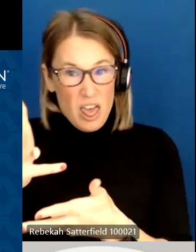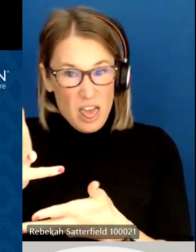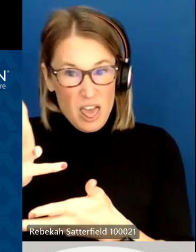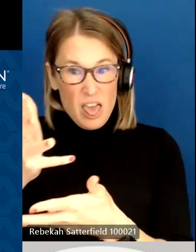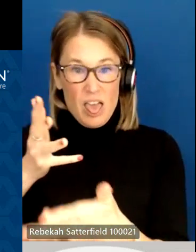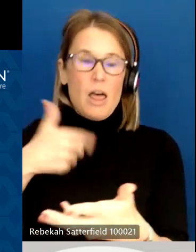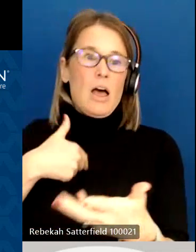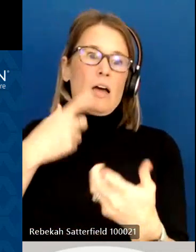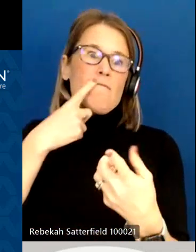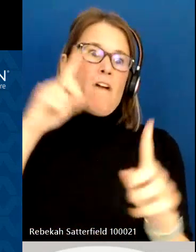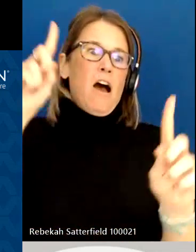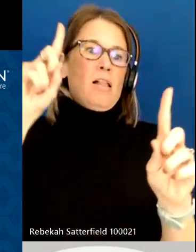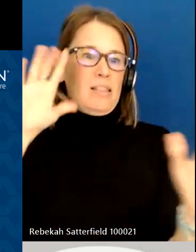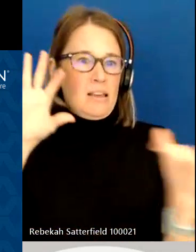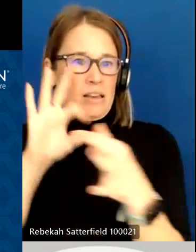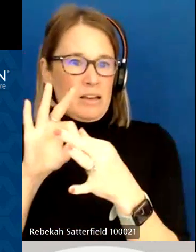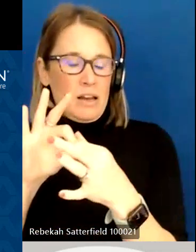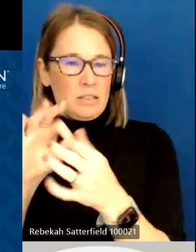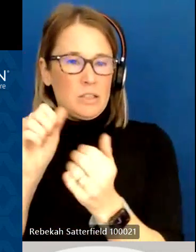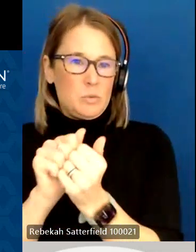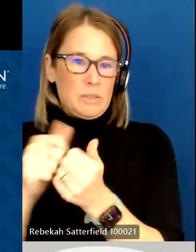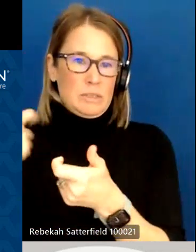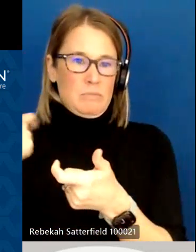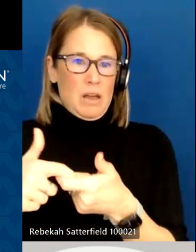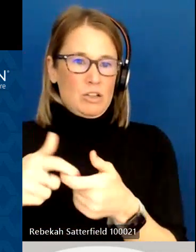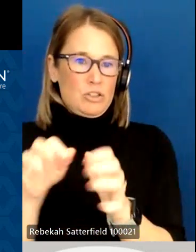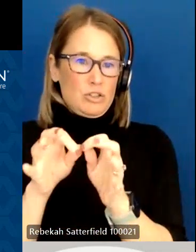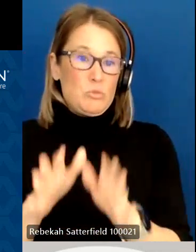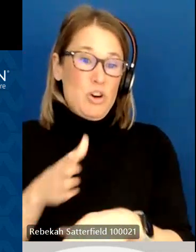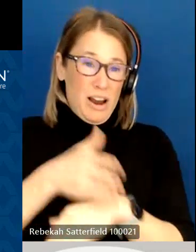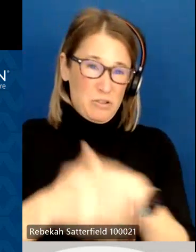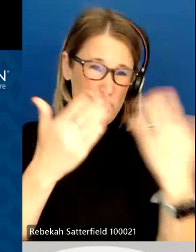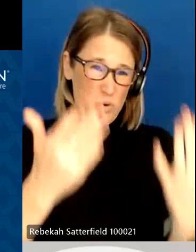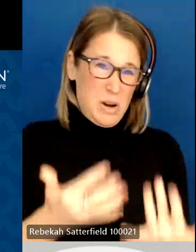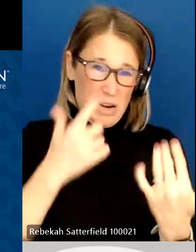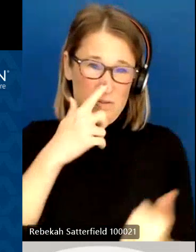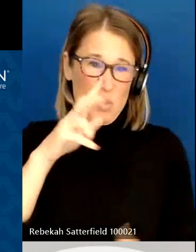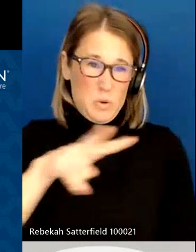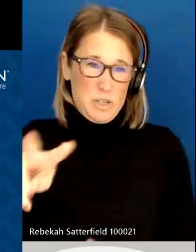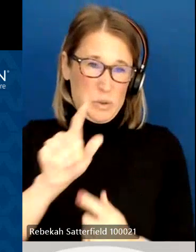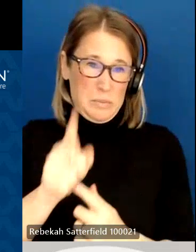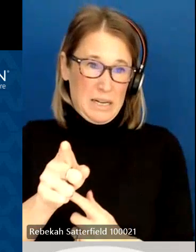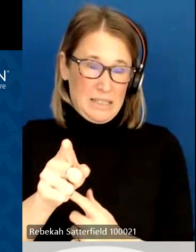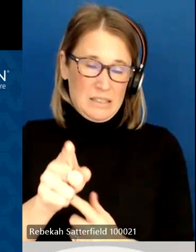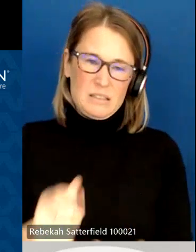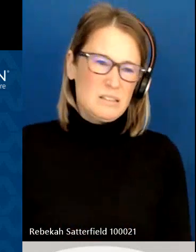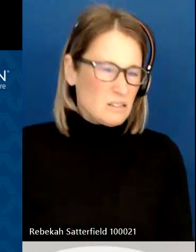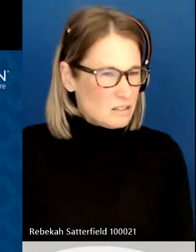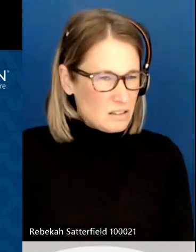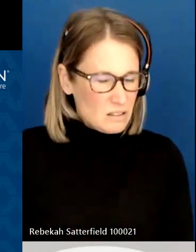connected with a Spanish interpreter instead so Drew this to me is not meaningful access and